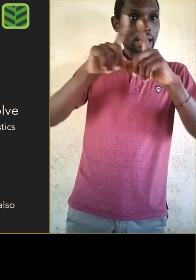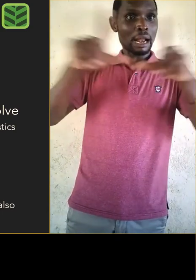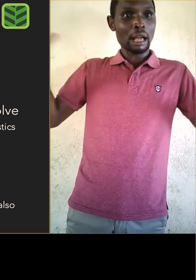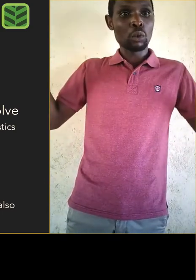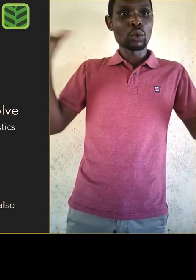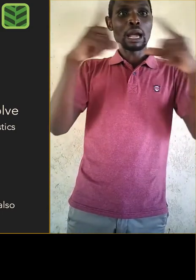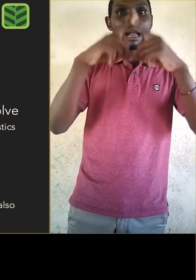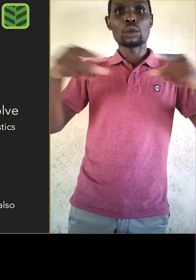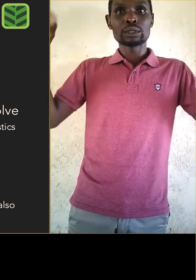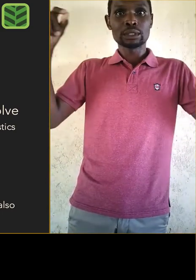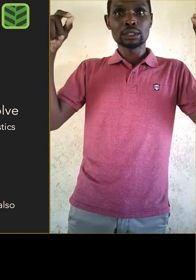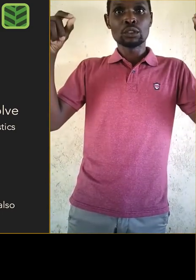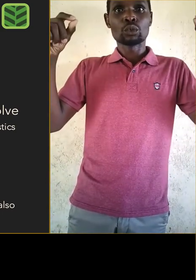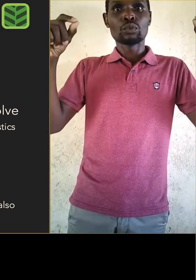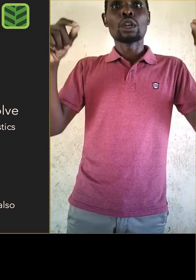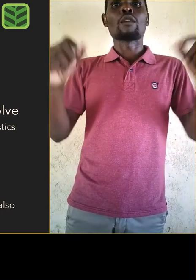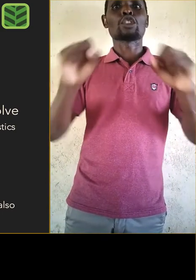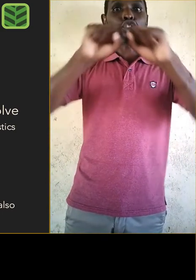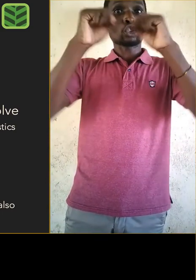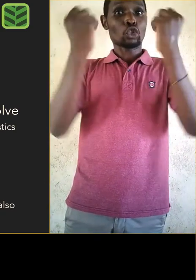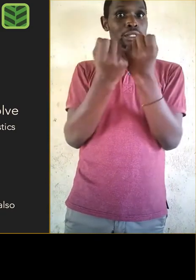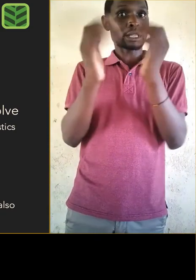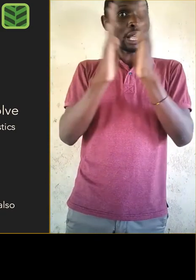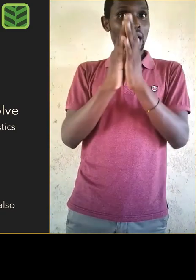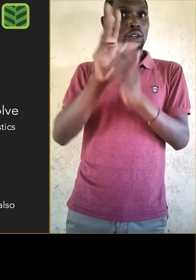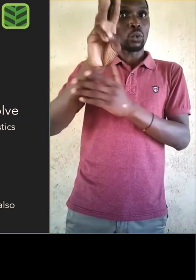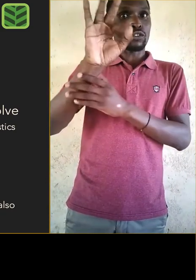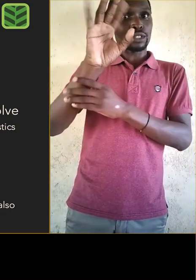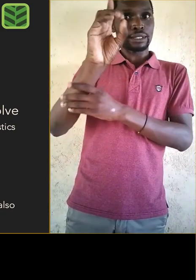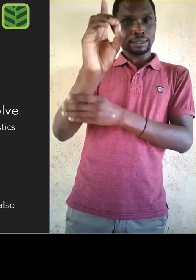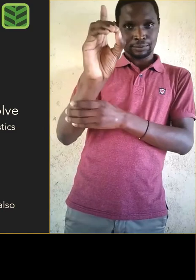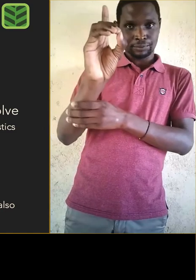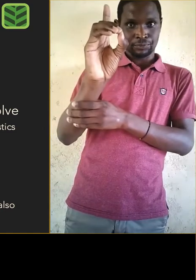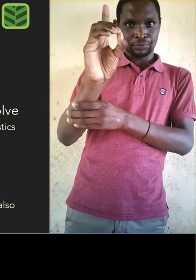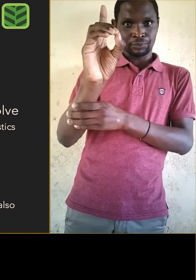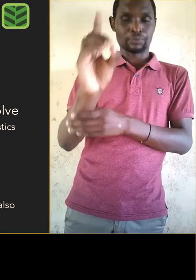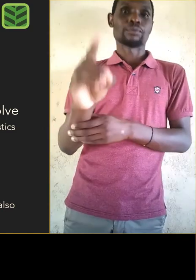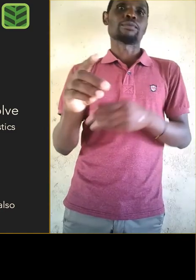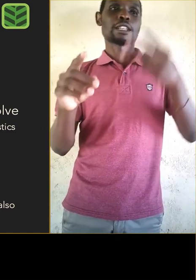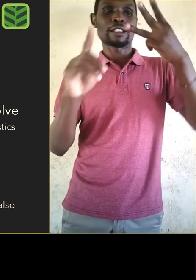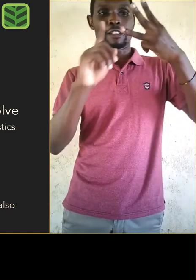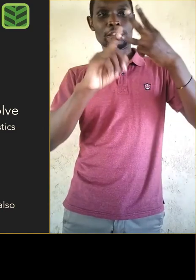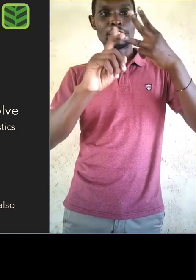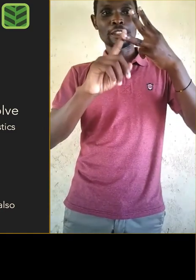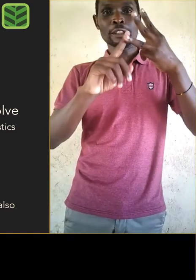between the Sign Language Linguistic Society (SLLS) and the World Federation of the Deaf (WFD).